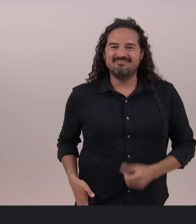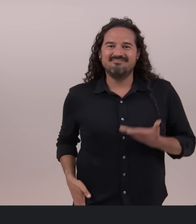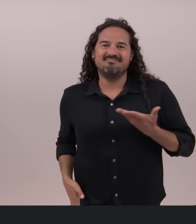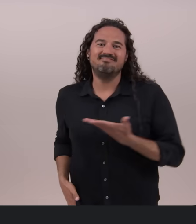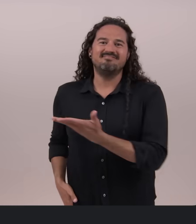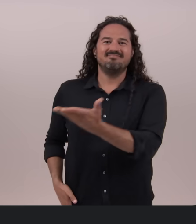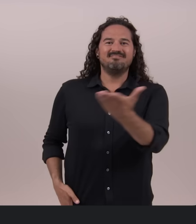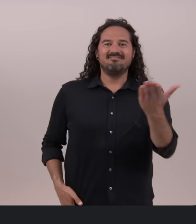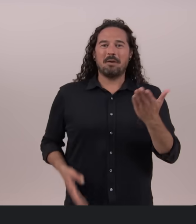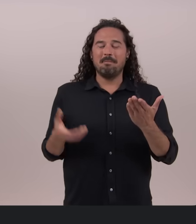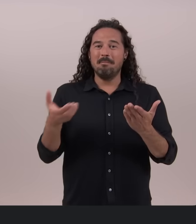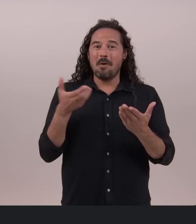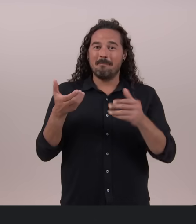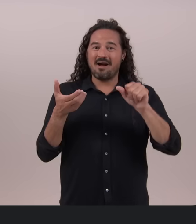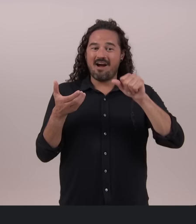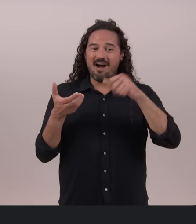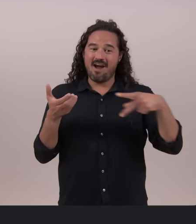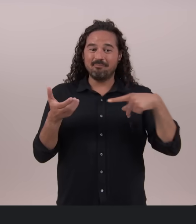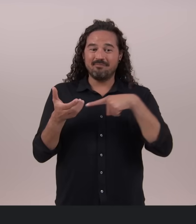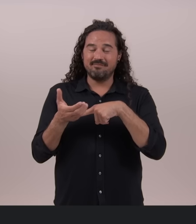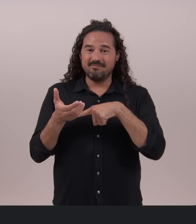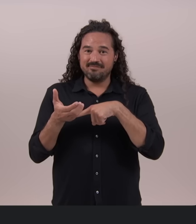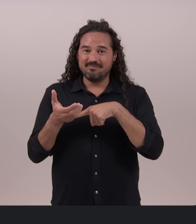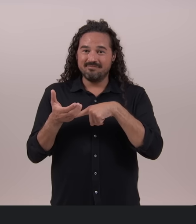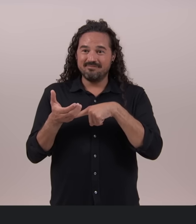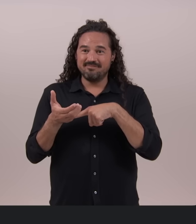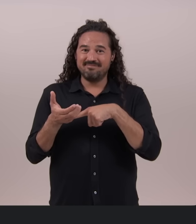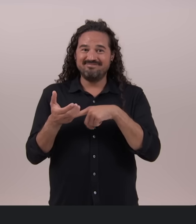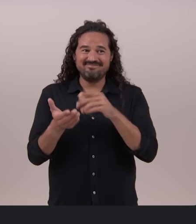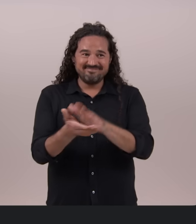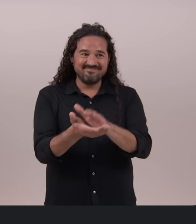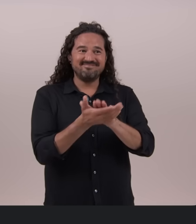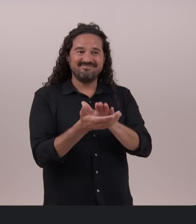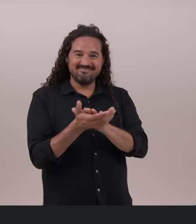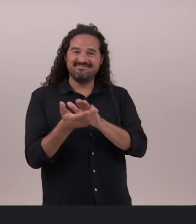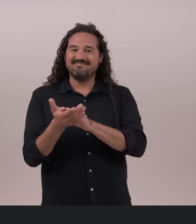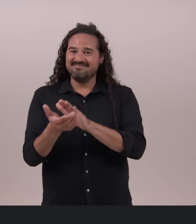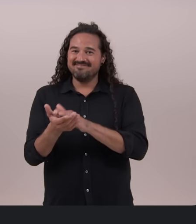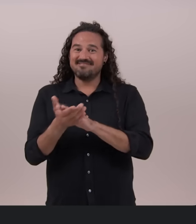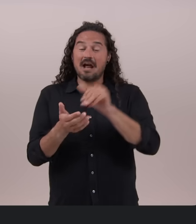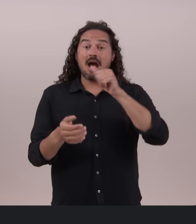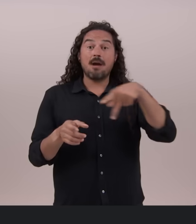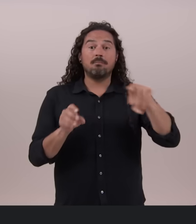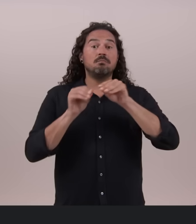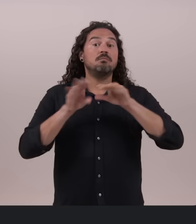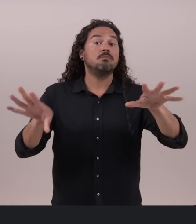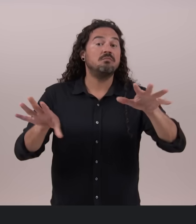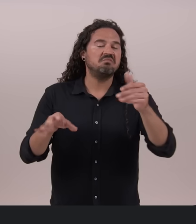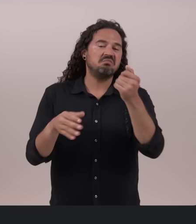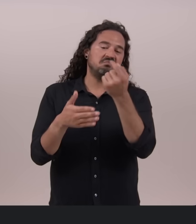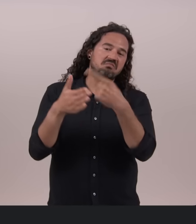Yes! The app rolls out in a few weeks, and you can preregister today.